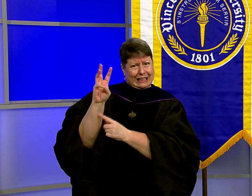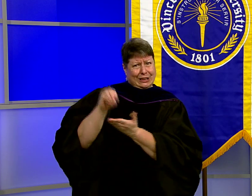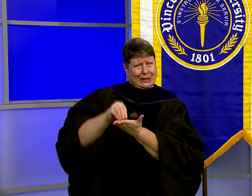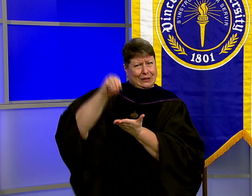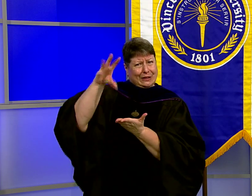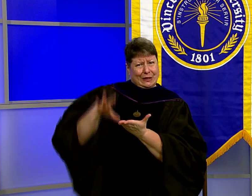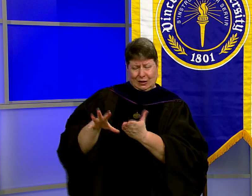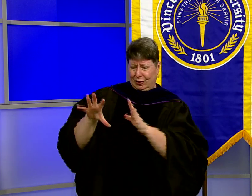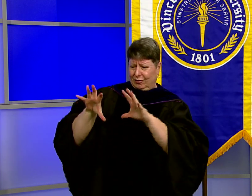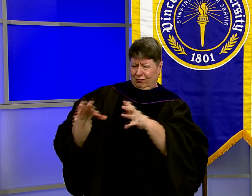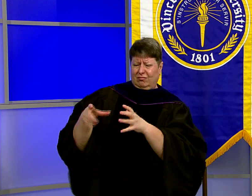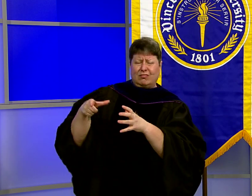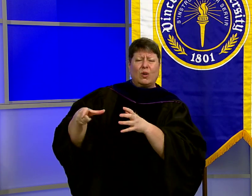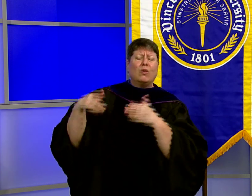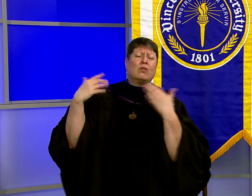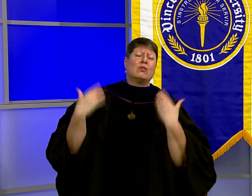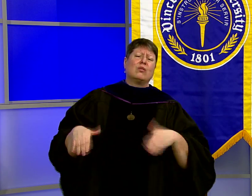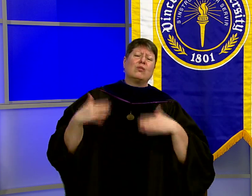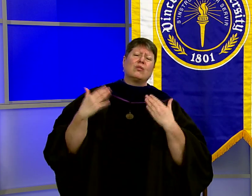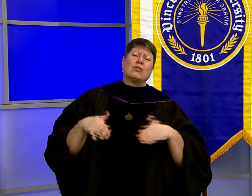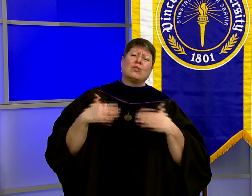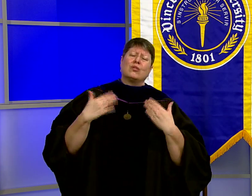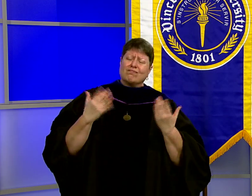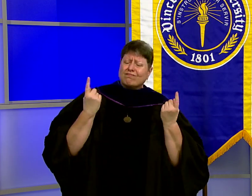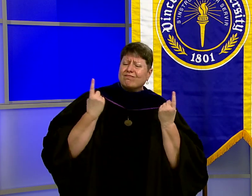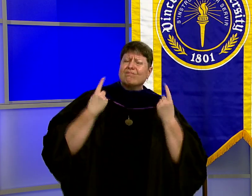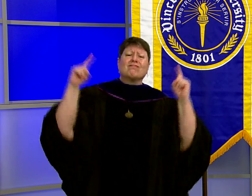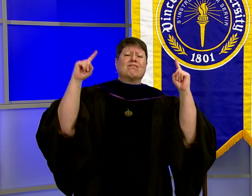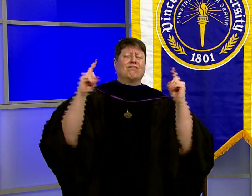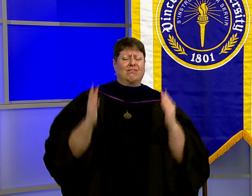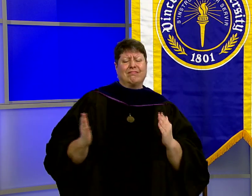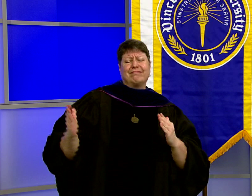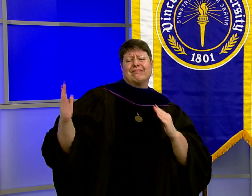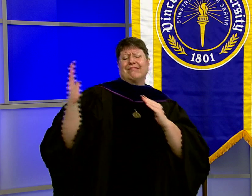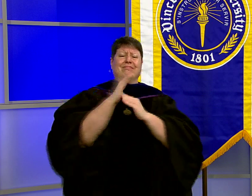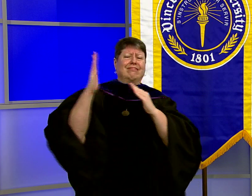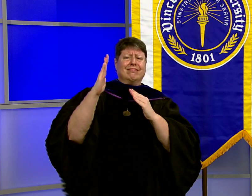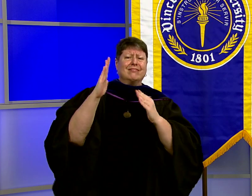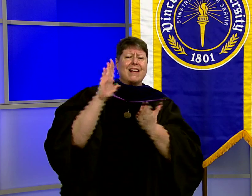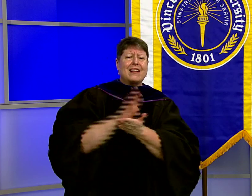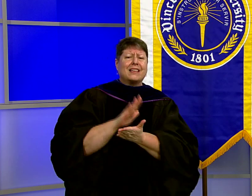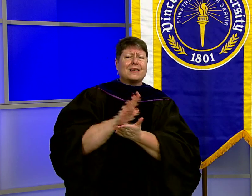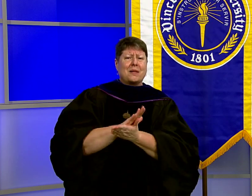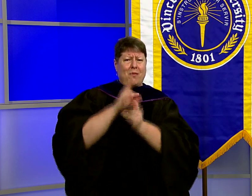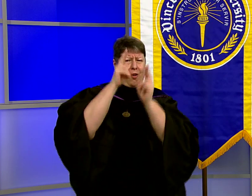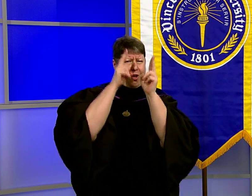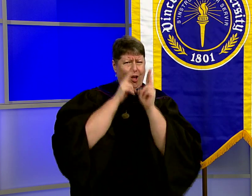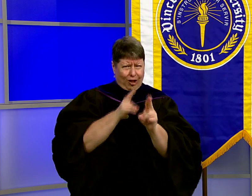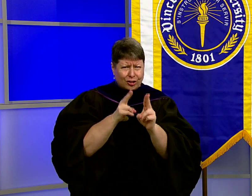six of these students have achieved high academic honors and will be recognized